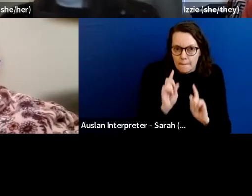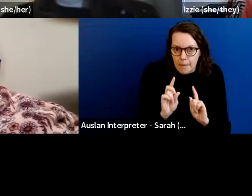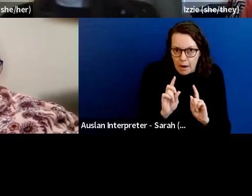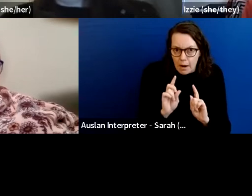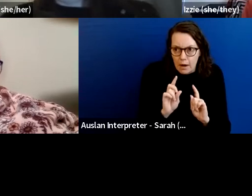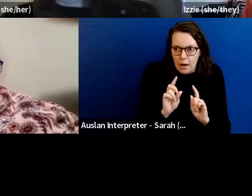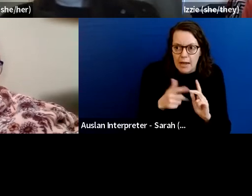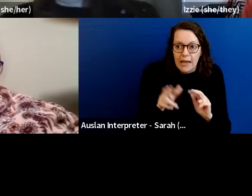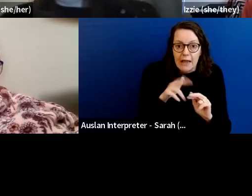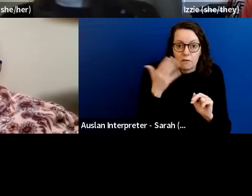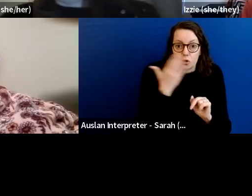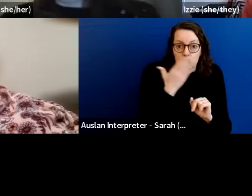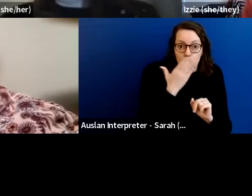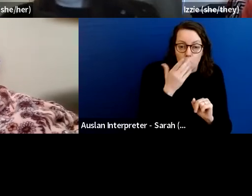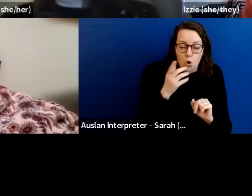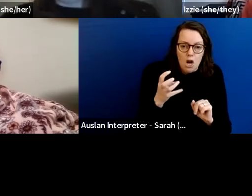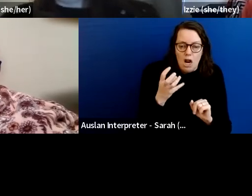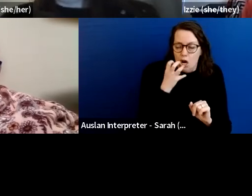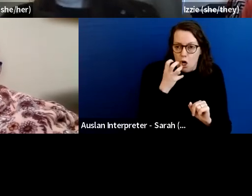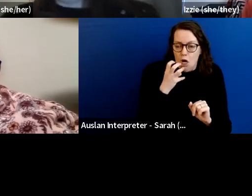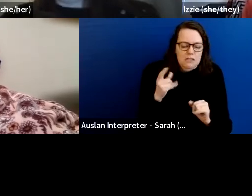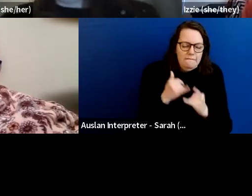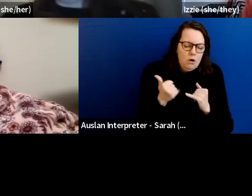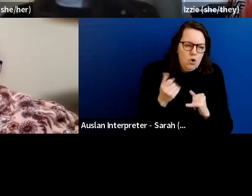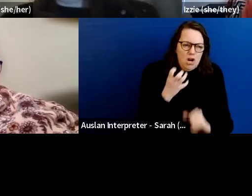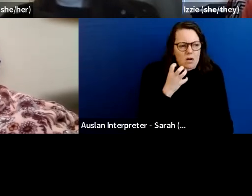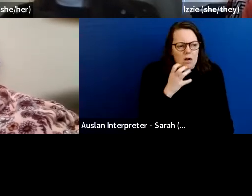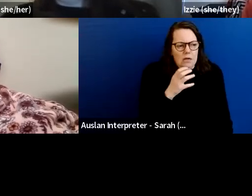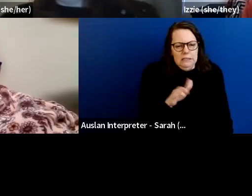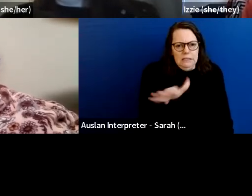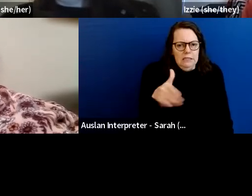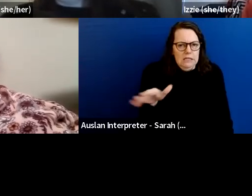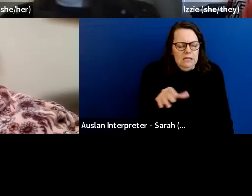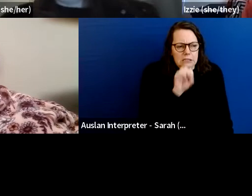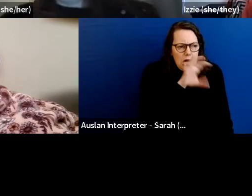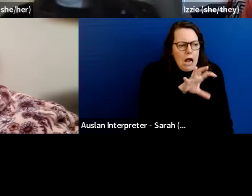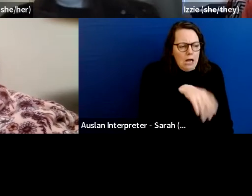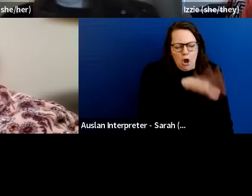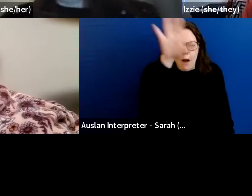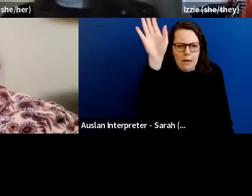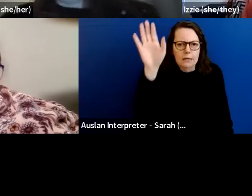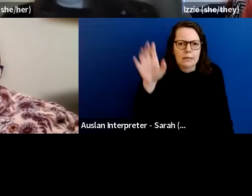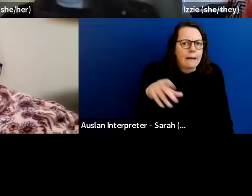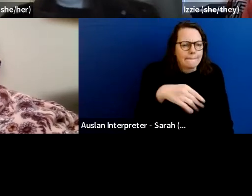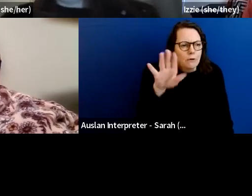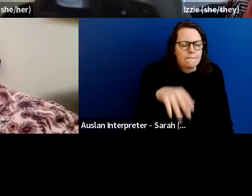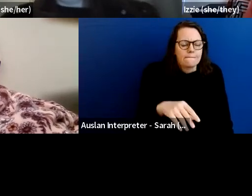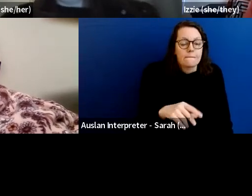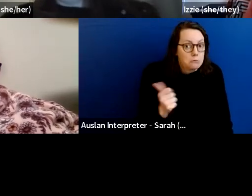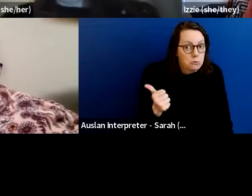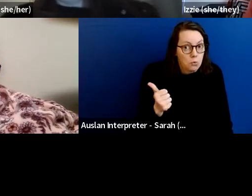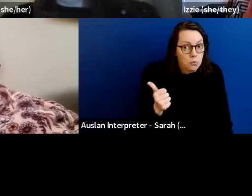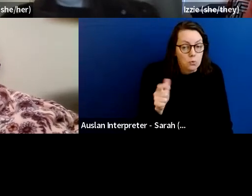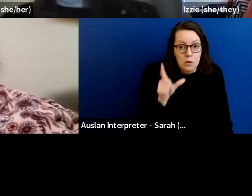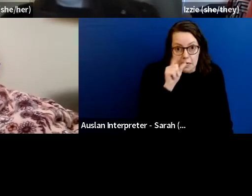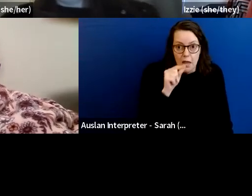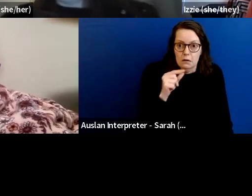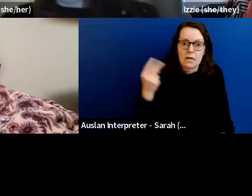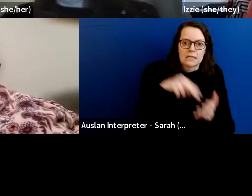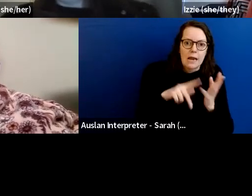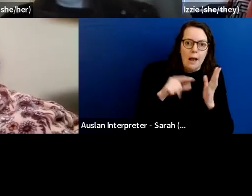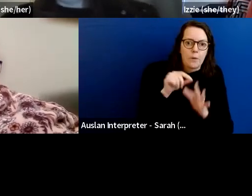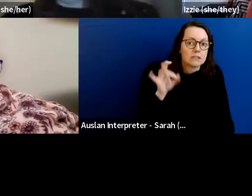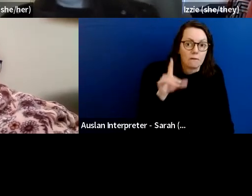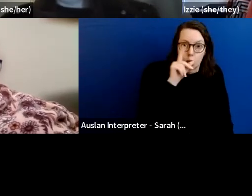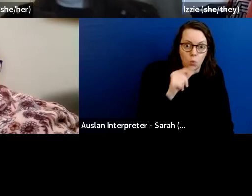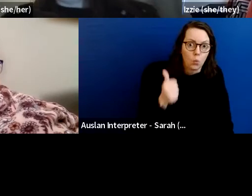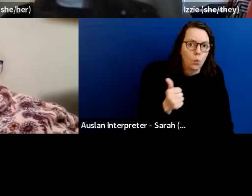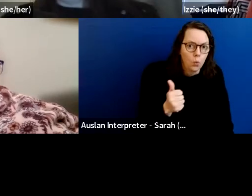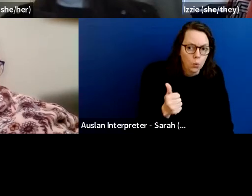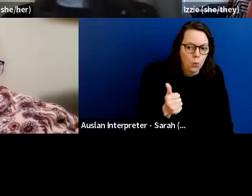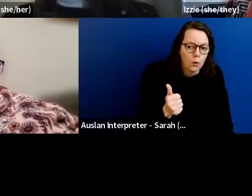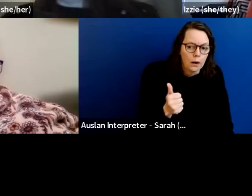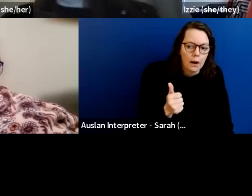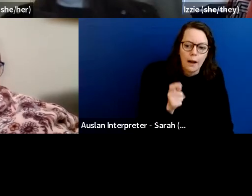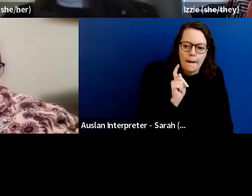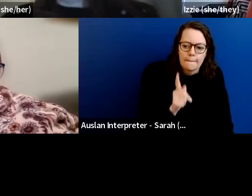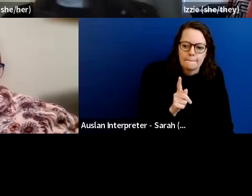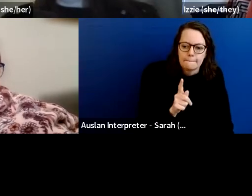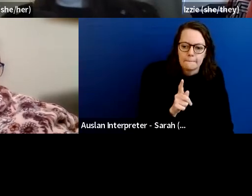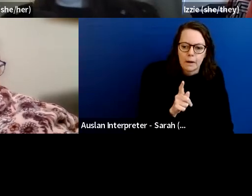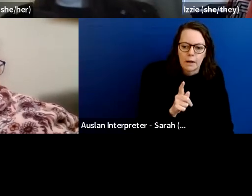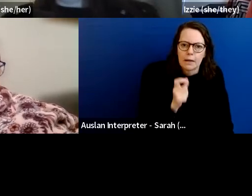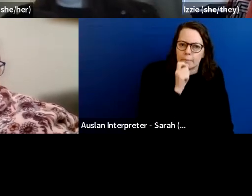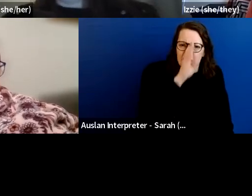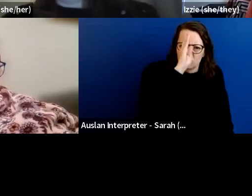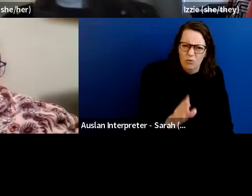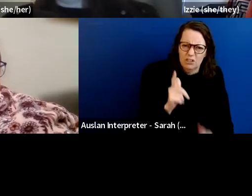In saying that, though, if she's at school and his kids are annoying her she's very good to be able to scream at them go away or move or whatever so in that way she's she's good she can stand up for itself, but I think in a more direct way I don't think